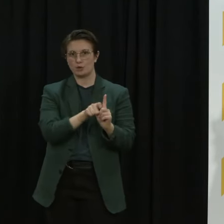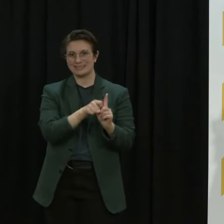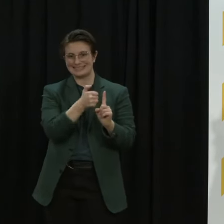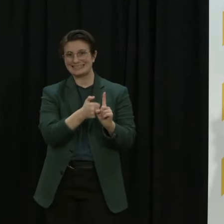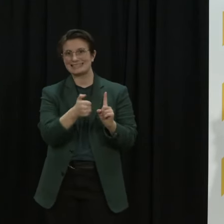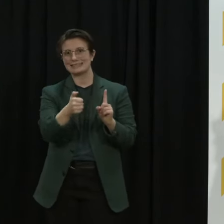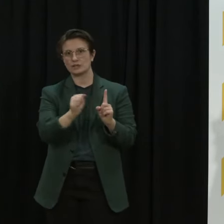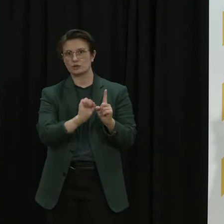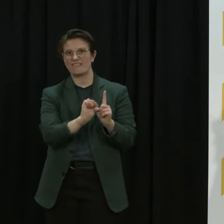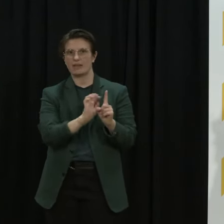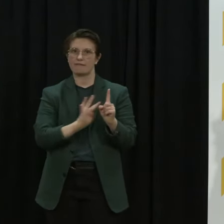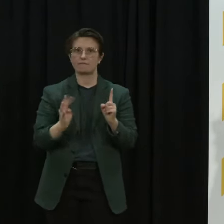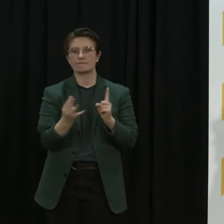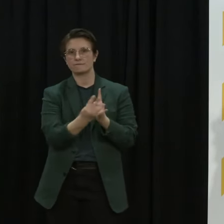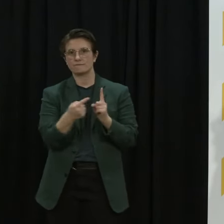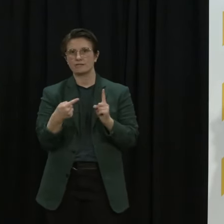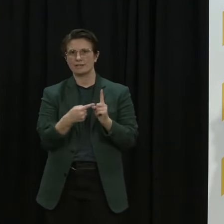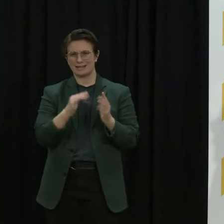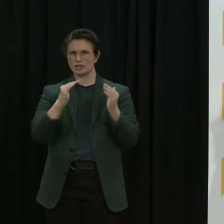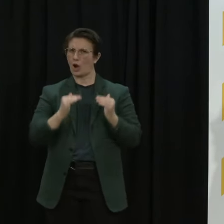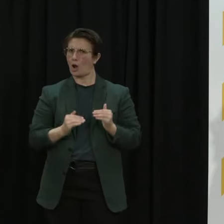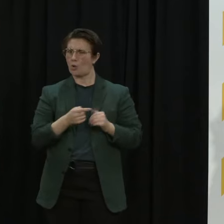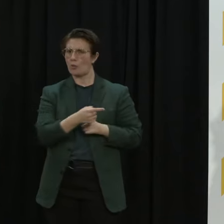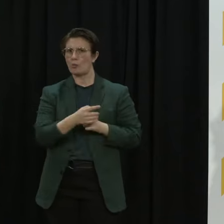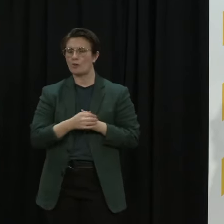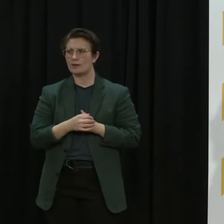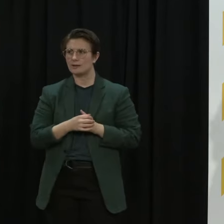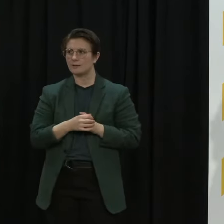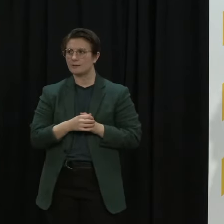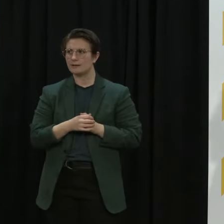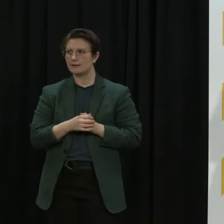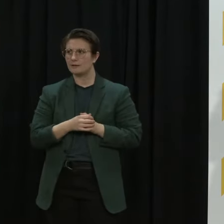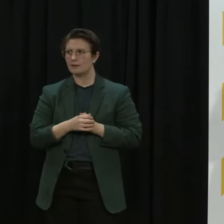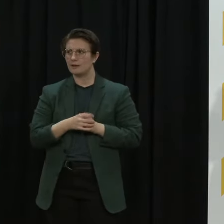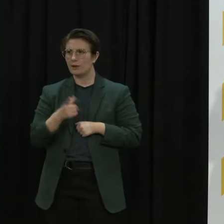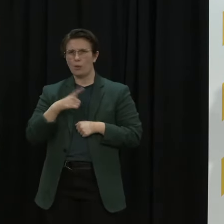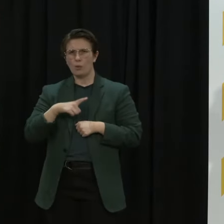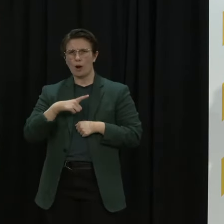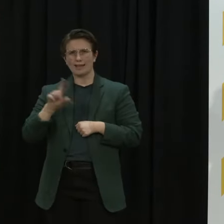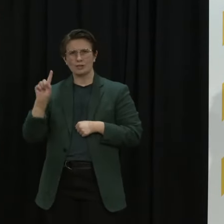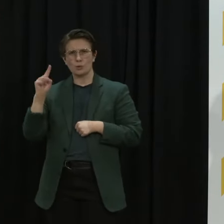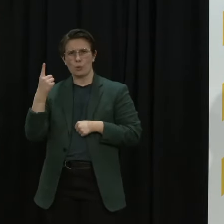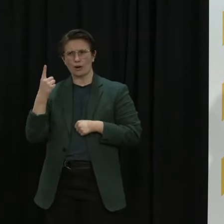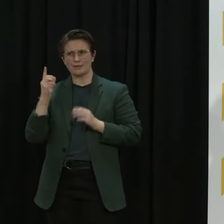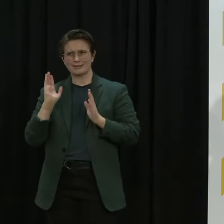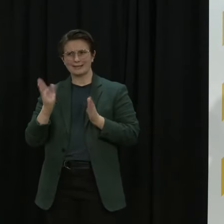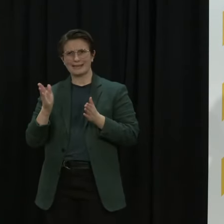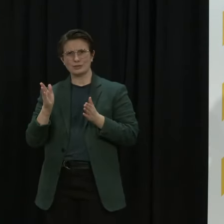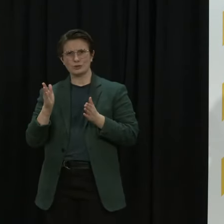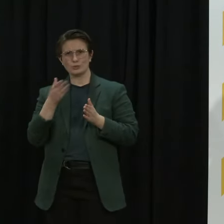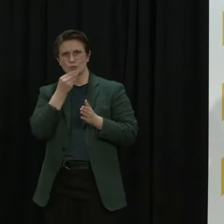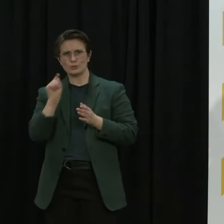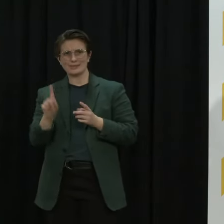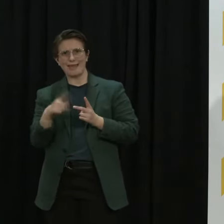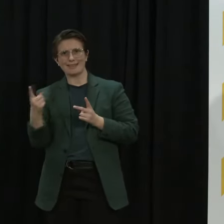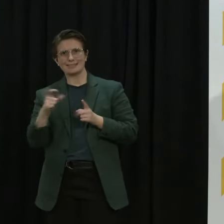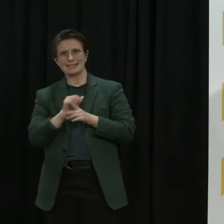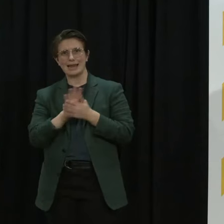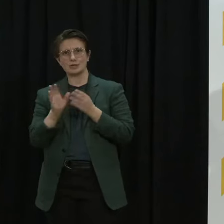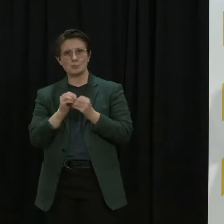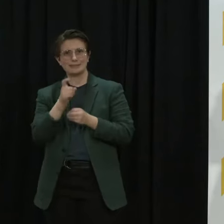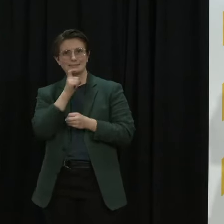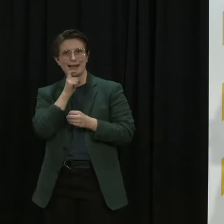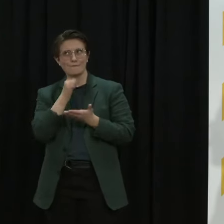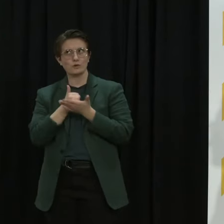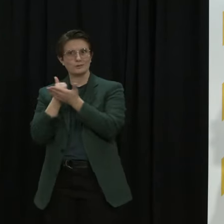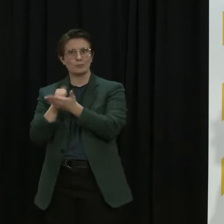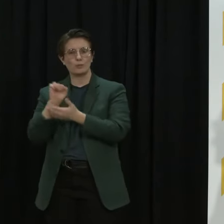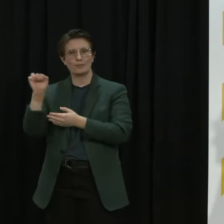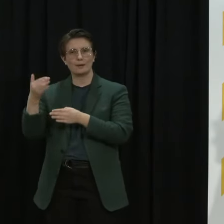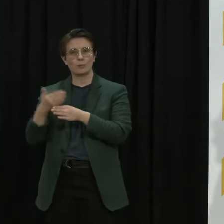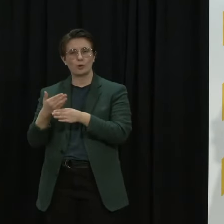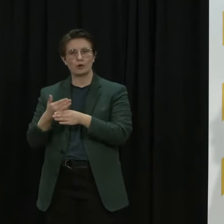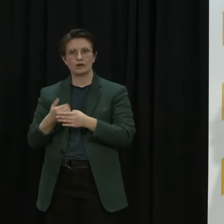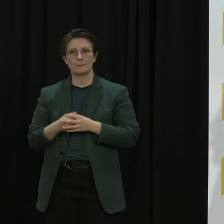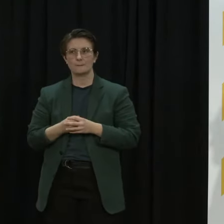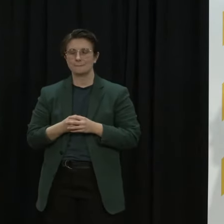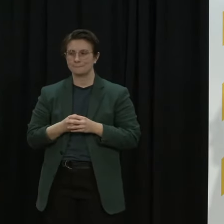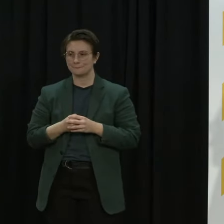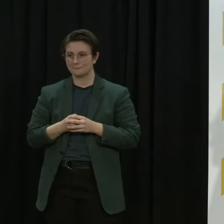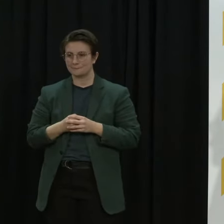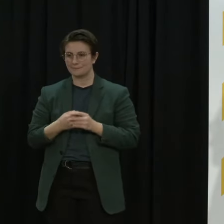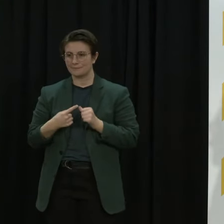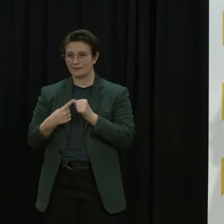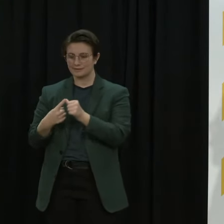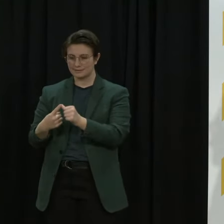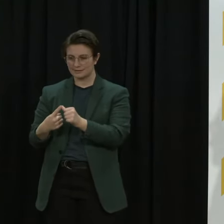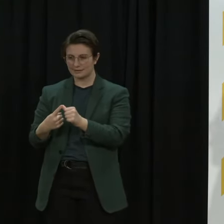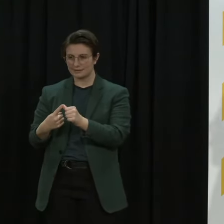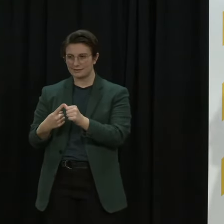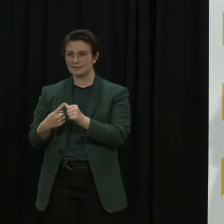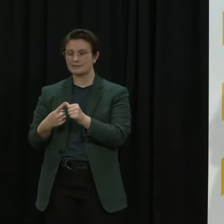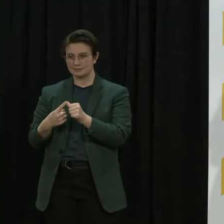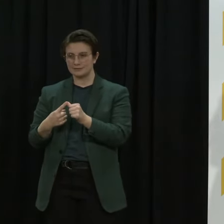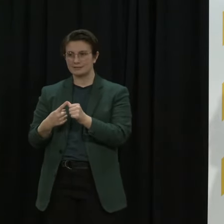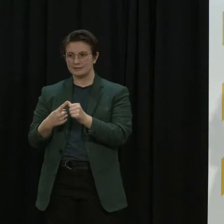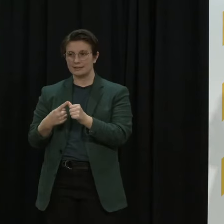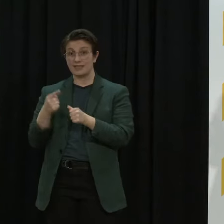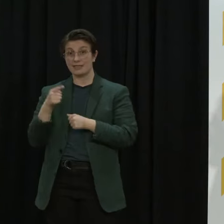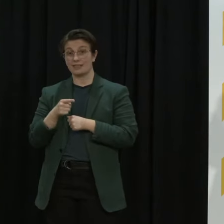per person.